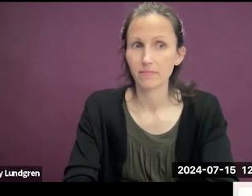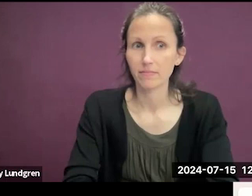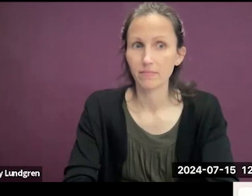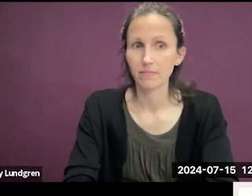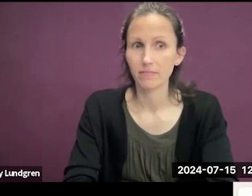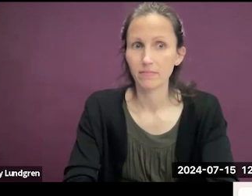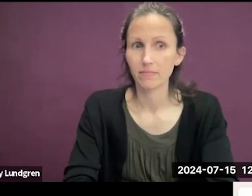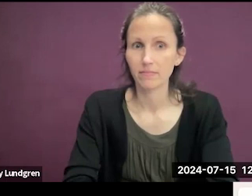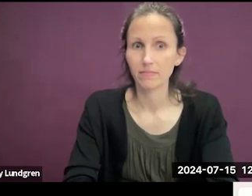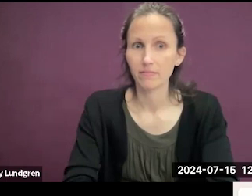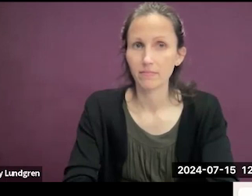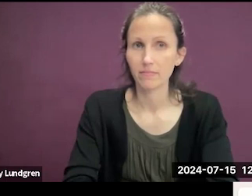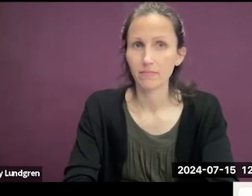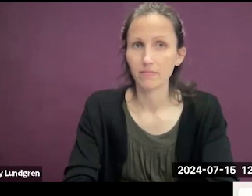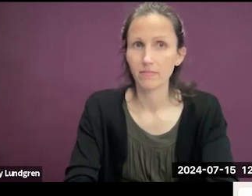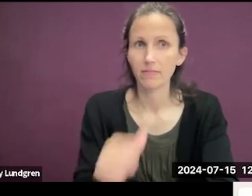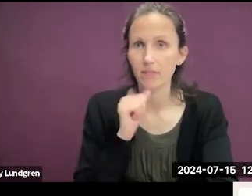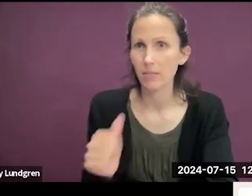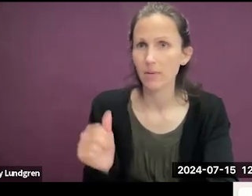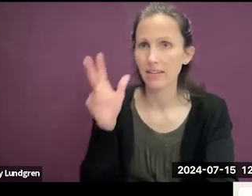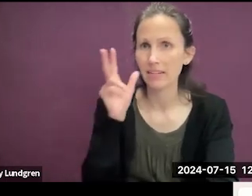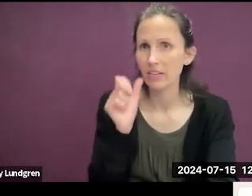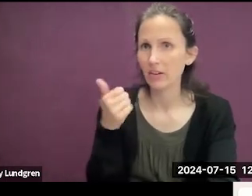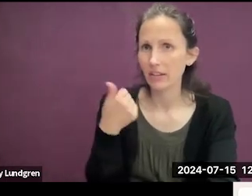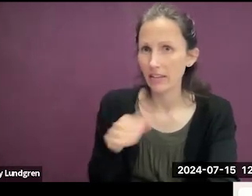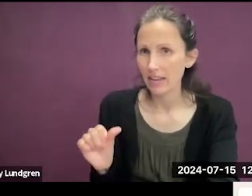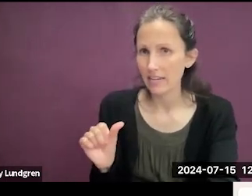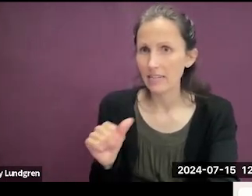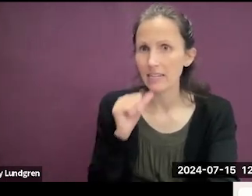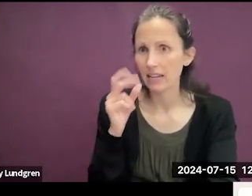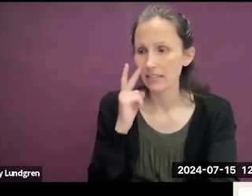Okay, not hearing any and not seeing any in a quick review in the chat.